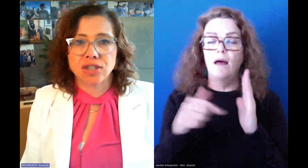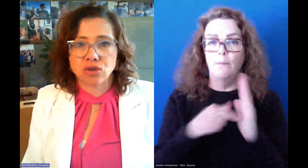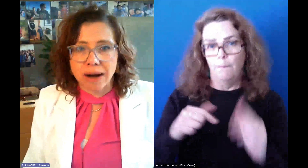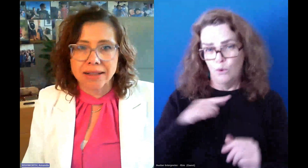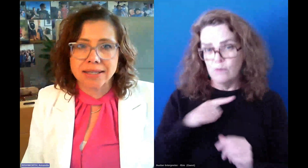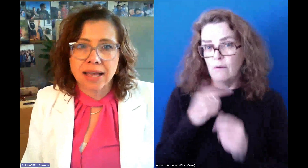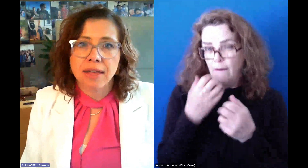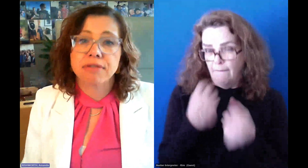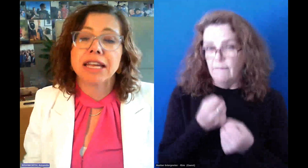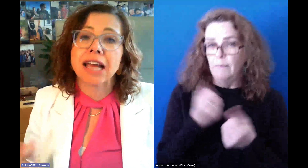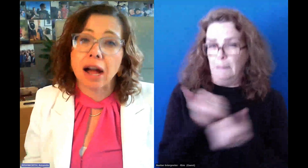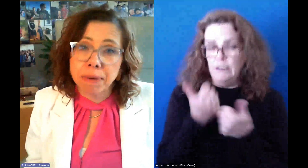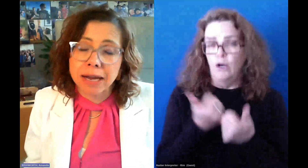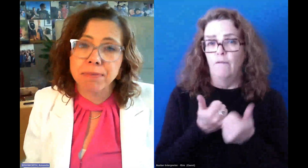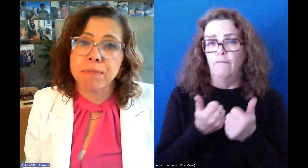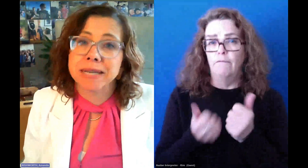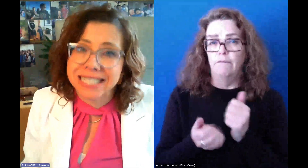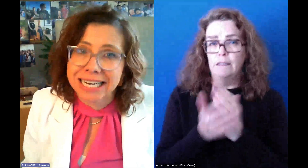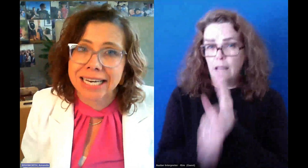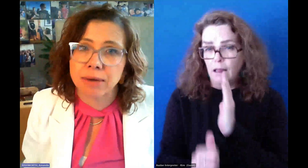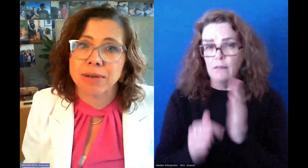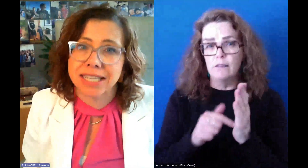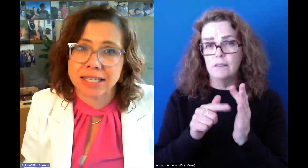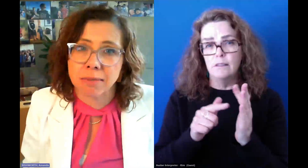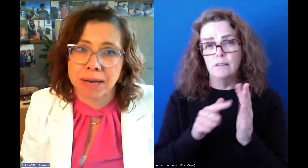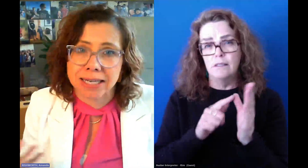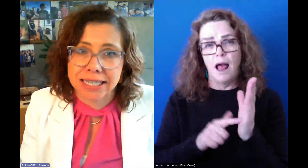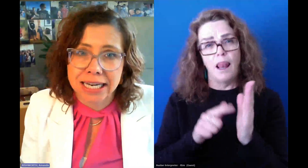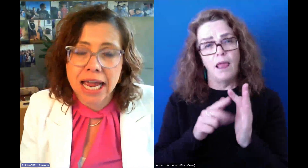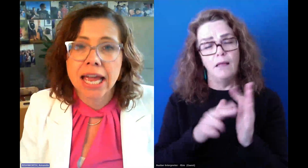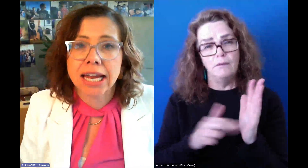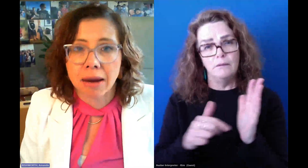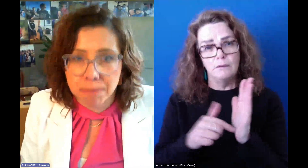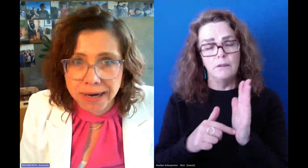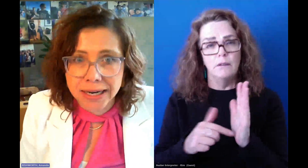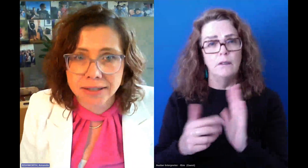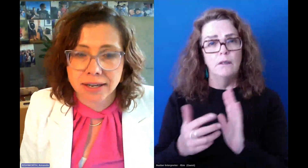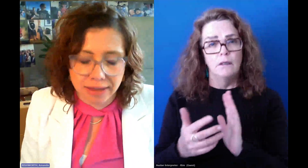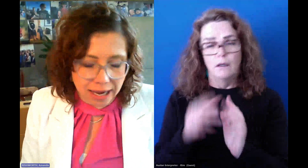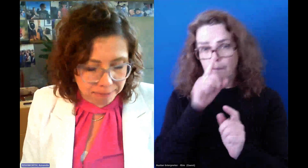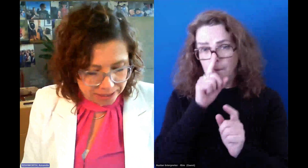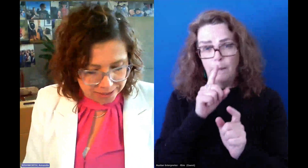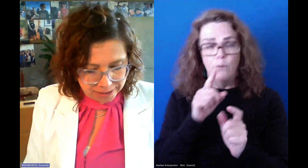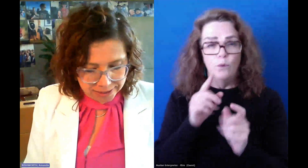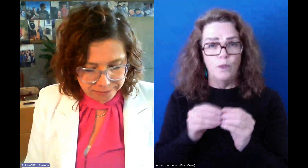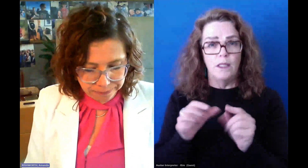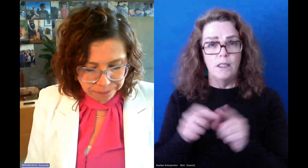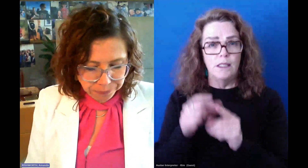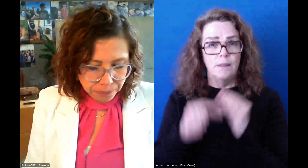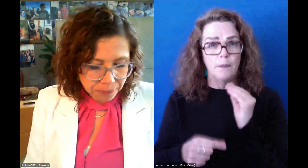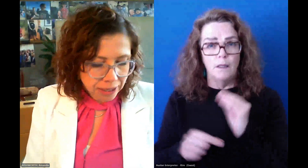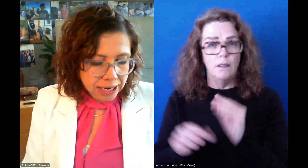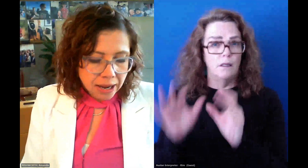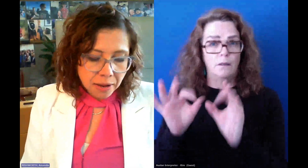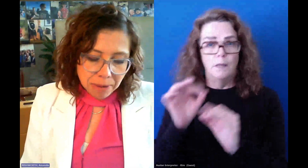and strengths that young people particularly with disability can bring to their business.